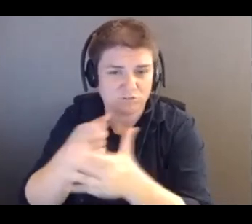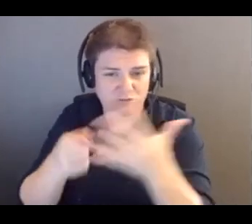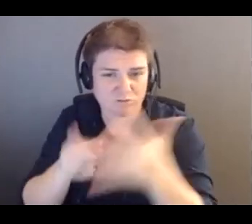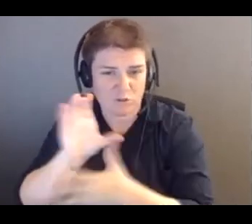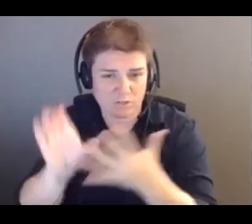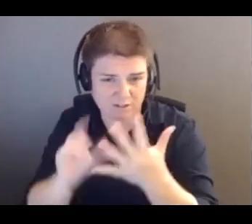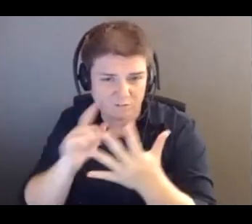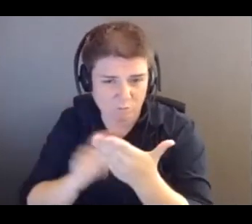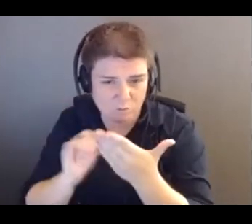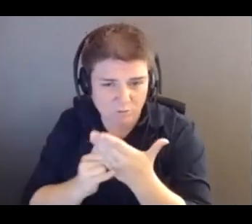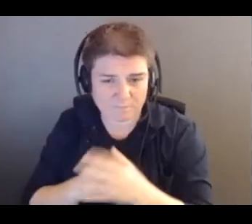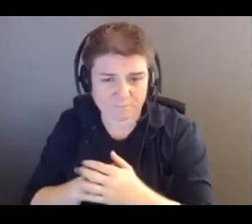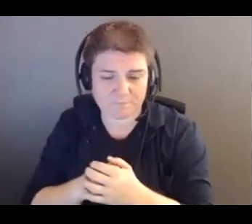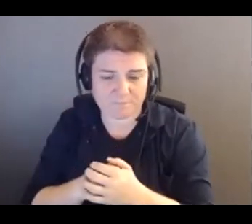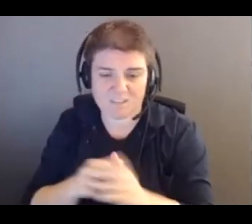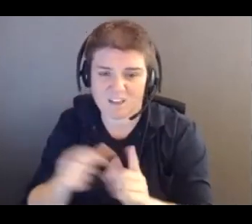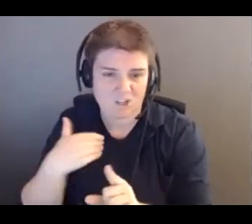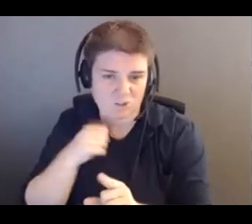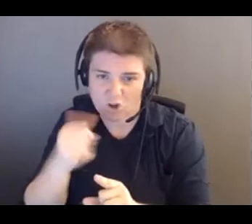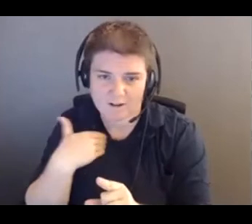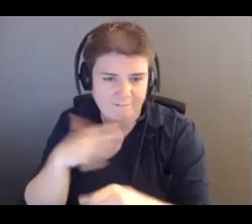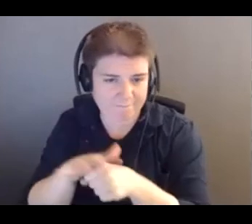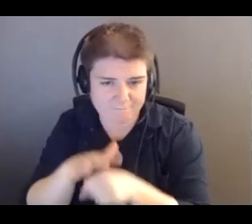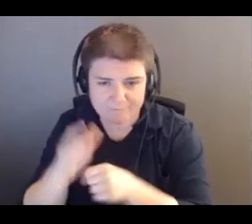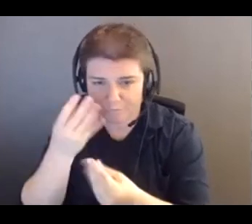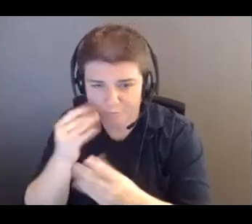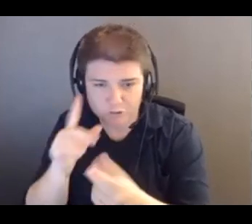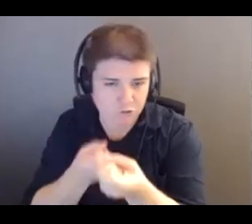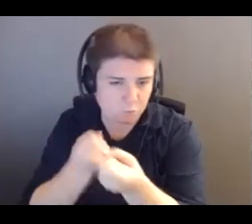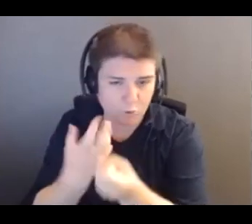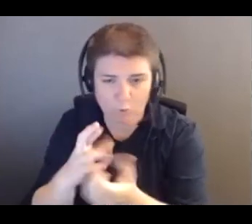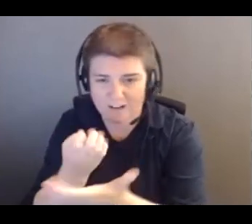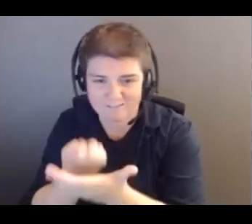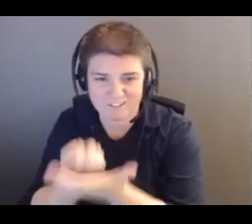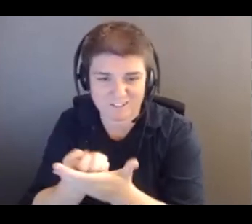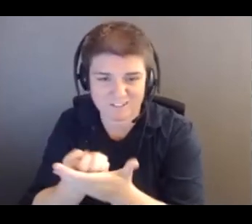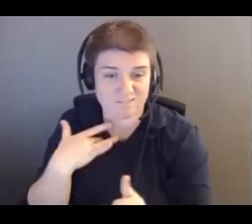applications do not provide enough information, support or evidence to create trust and confidence